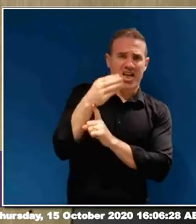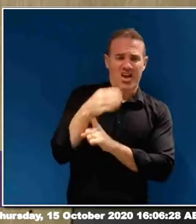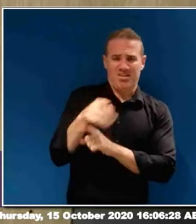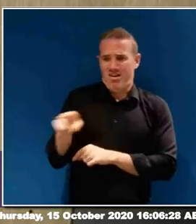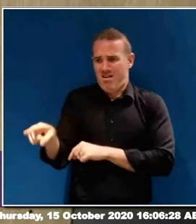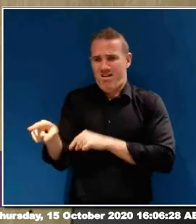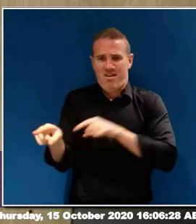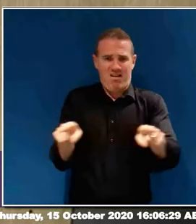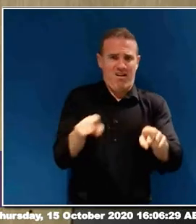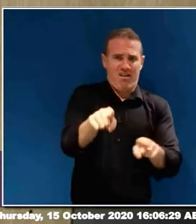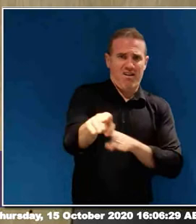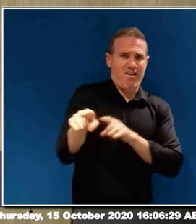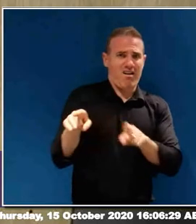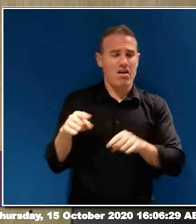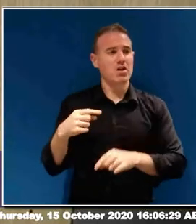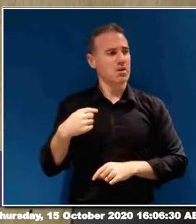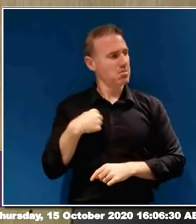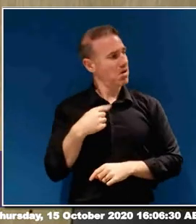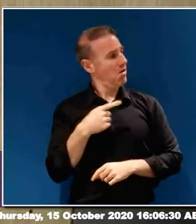She did not have a teacher's aide.